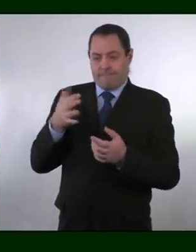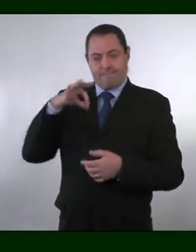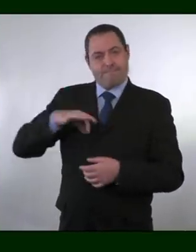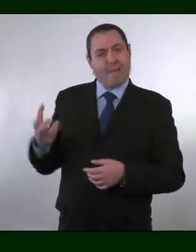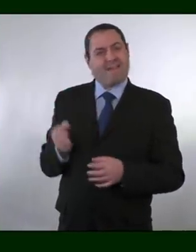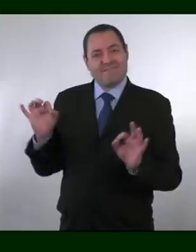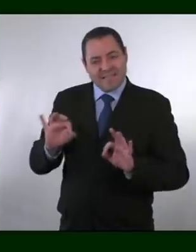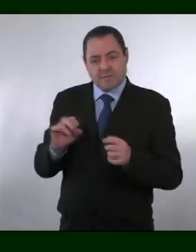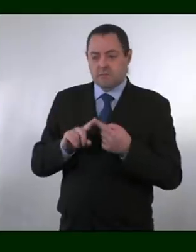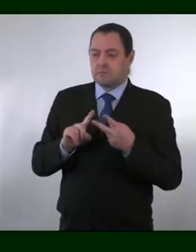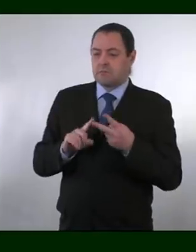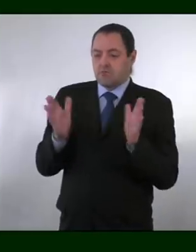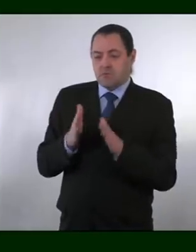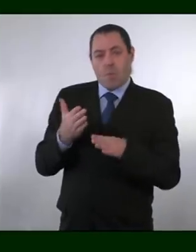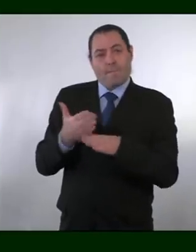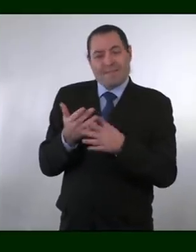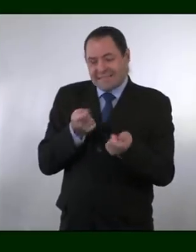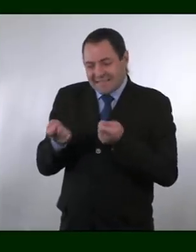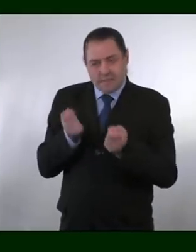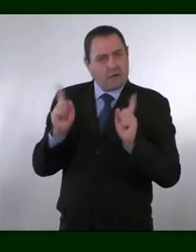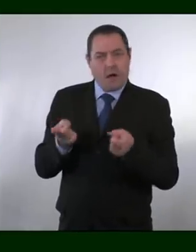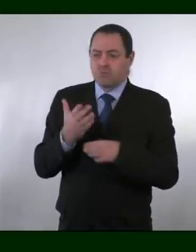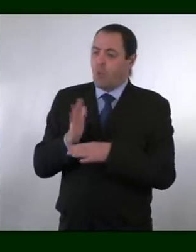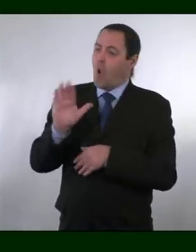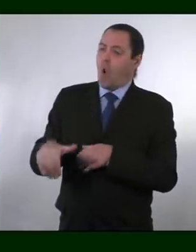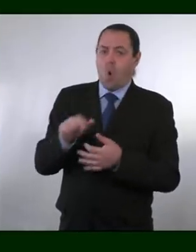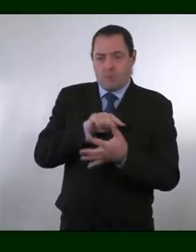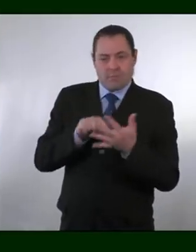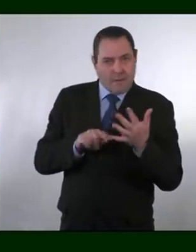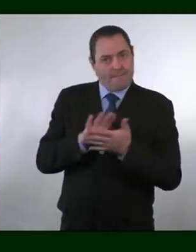small business and cannot work from home, they are likely to see a significant cut to their income